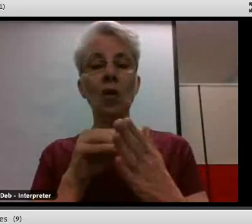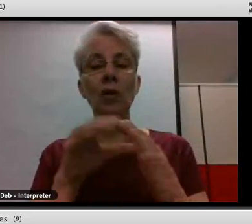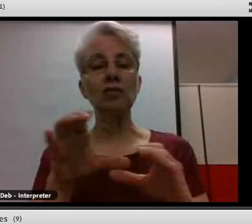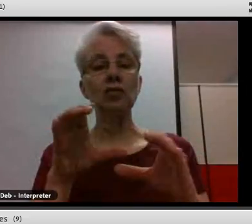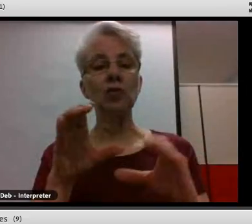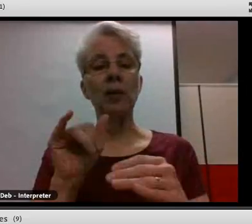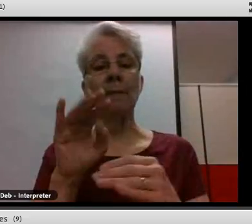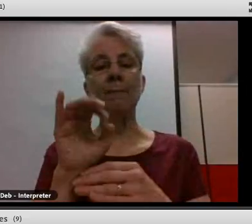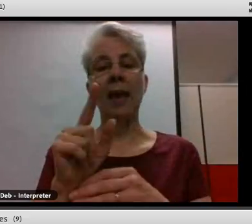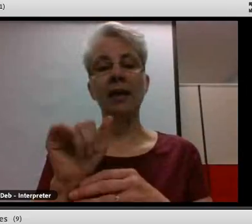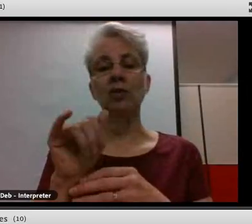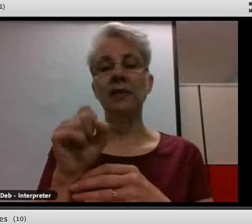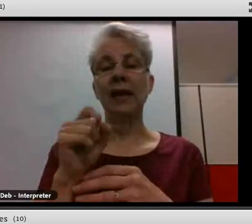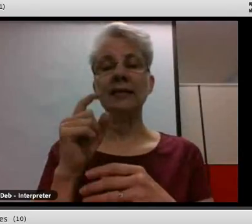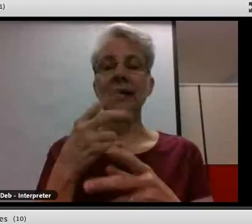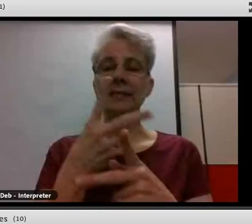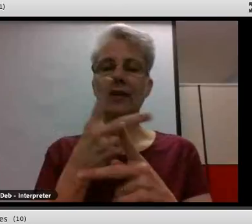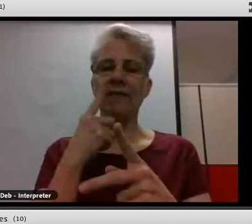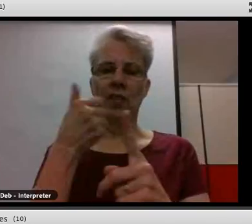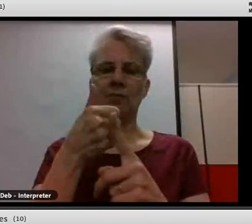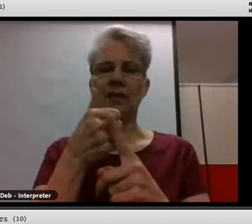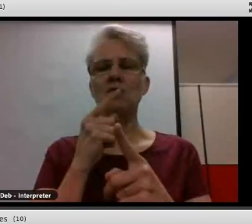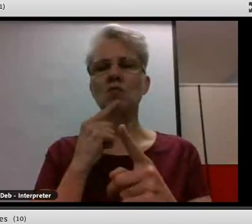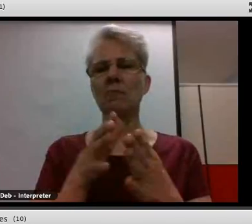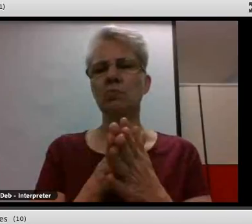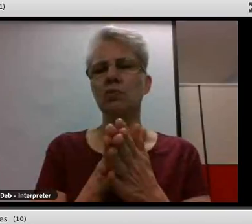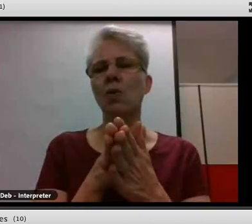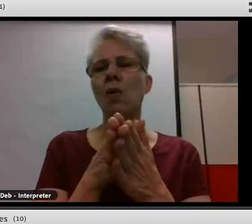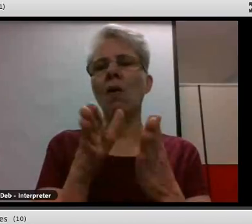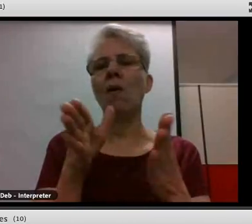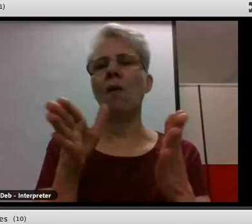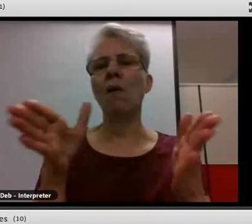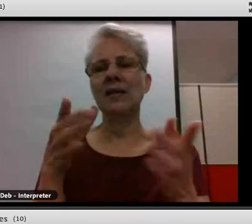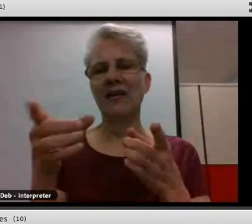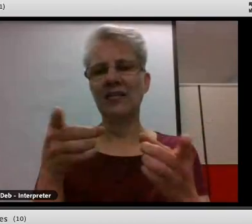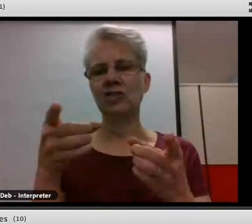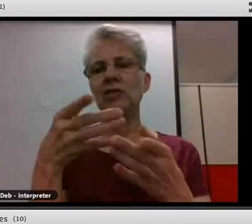has a record of such impairment, or is regarded as having such an impairment.